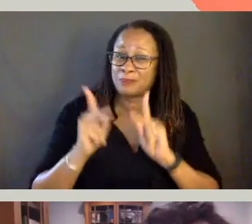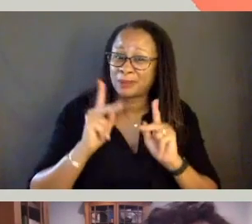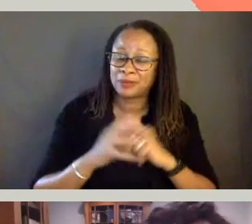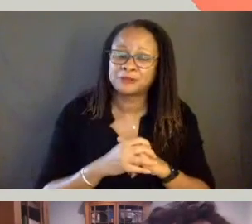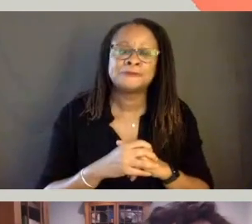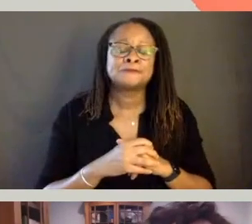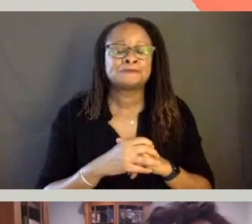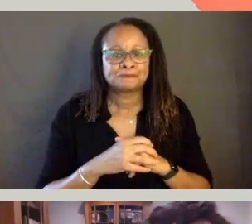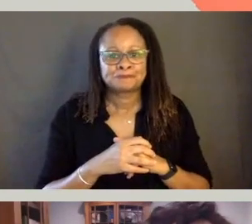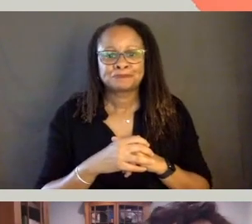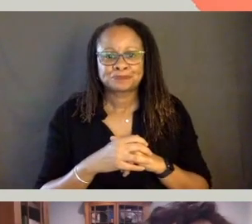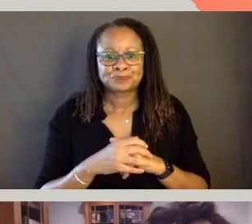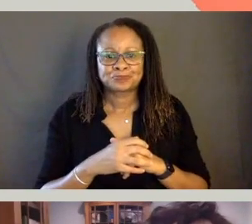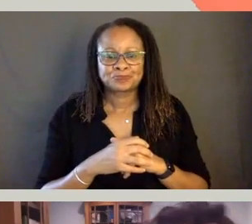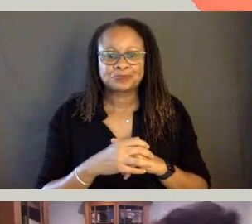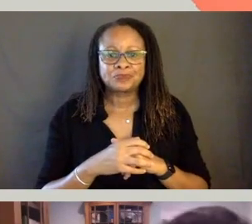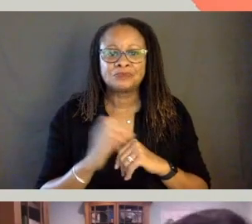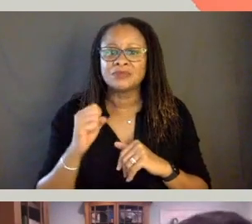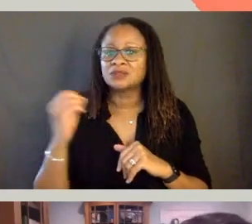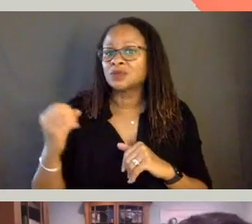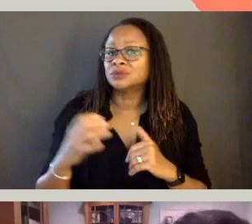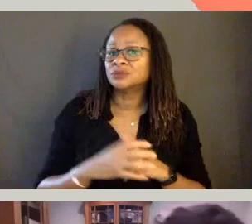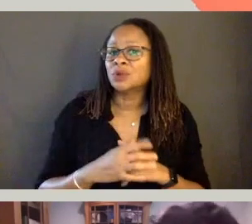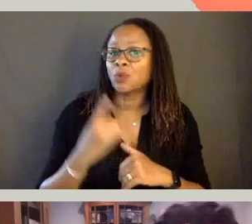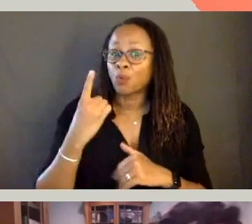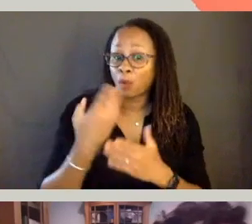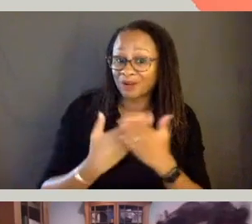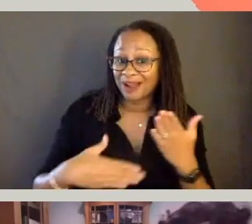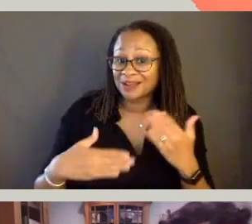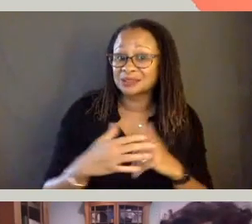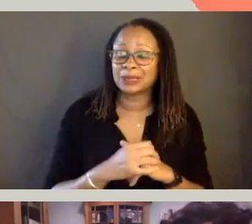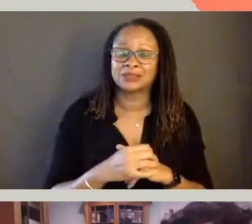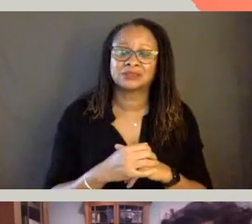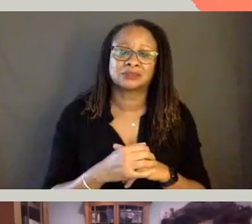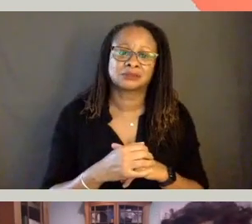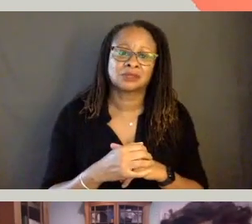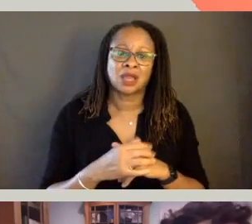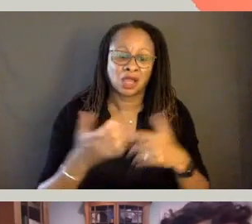So, one of the aspects is, we're trying to decolonize